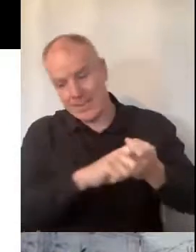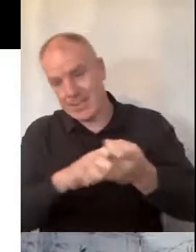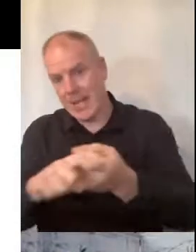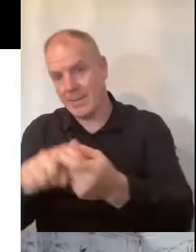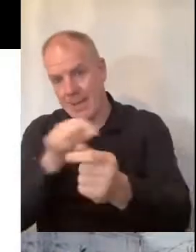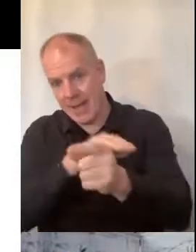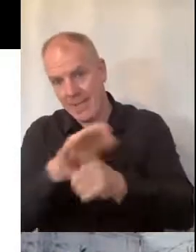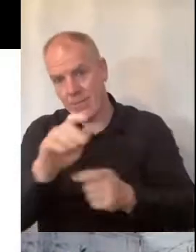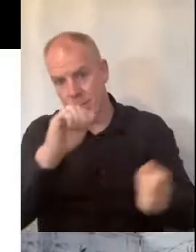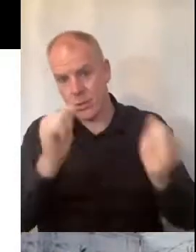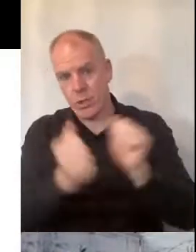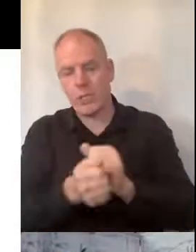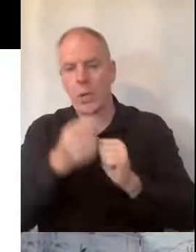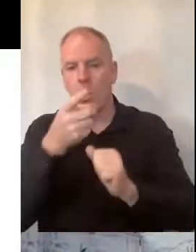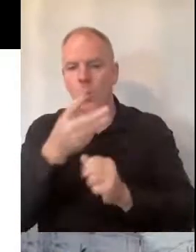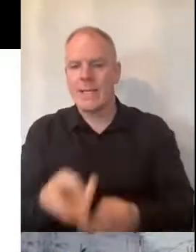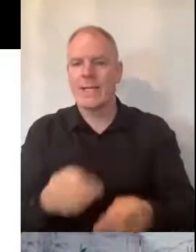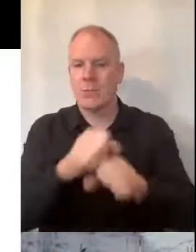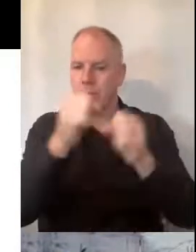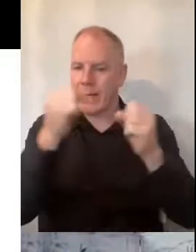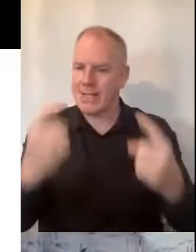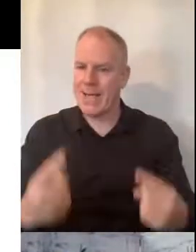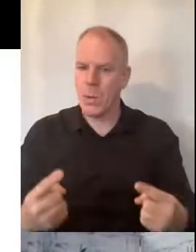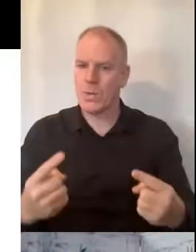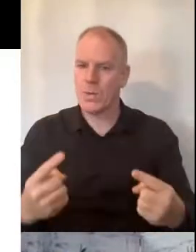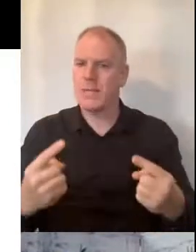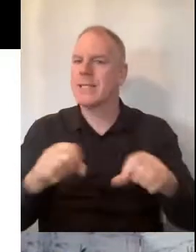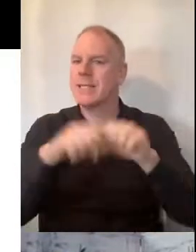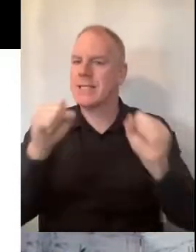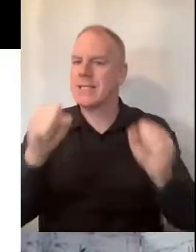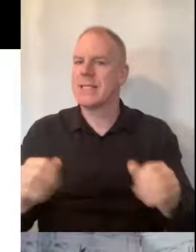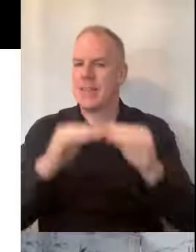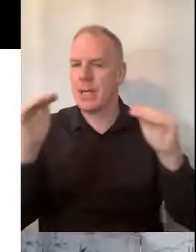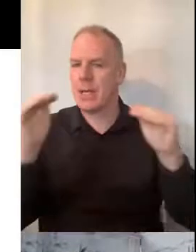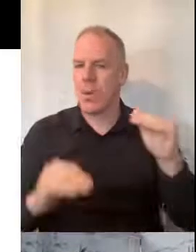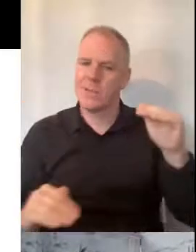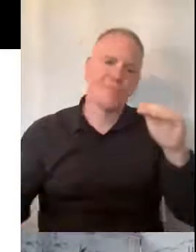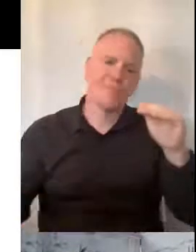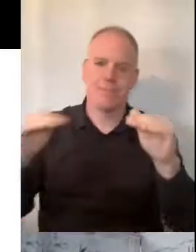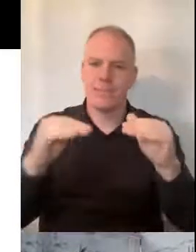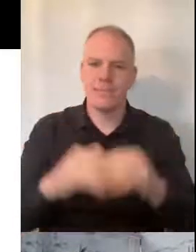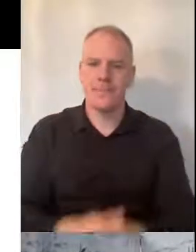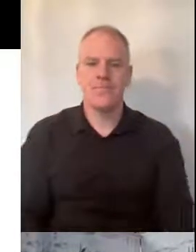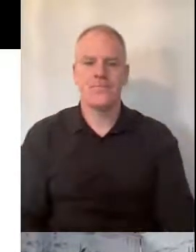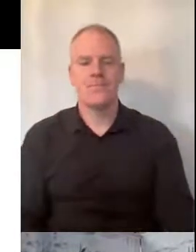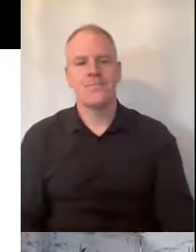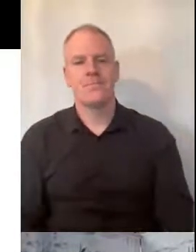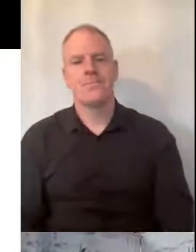change we need to dismantle and break those systemic inequalities. So when thinking udl and just